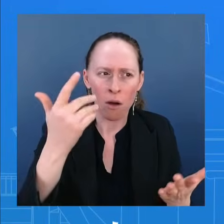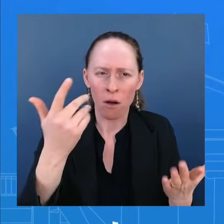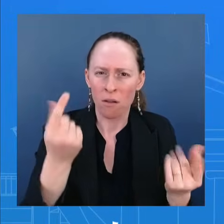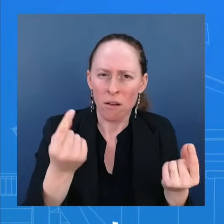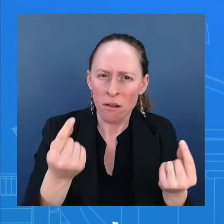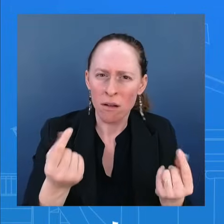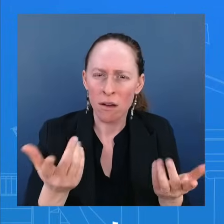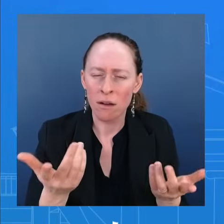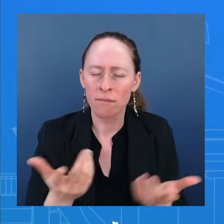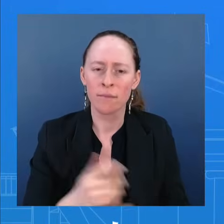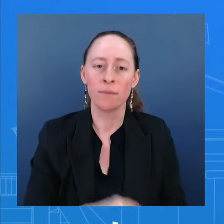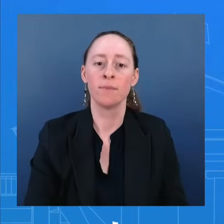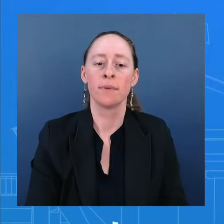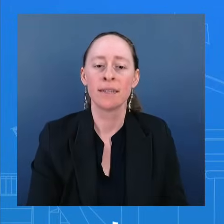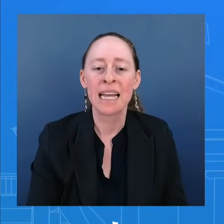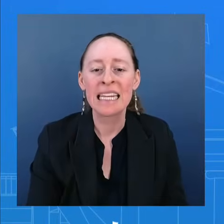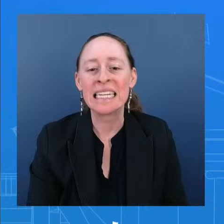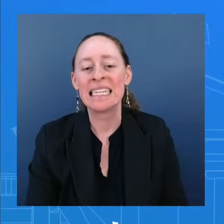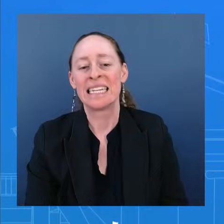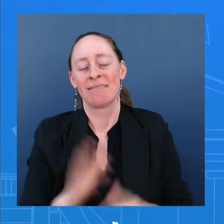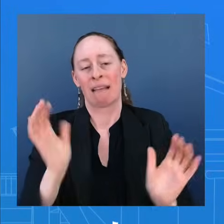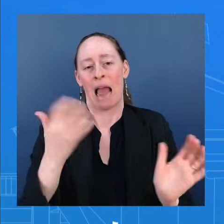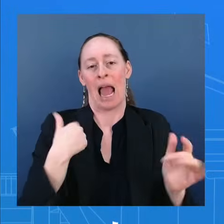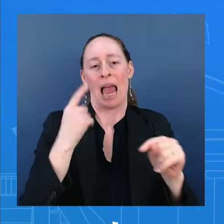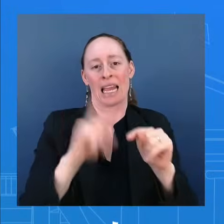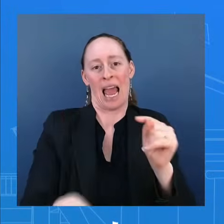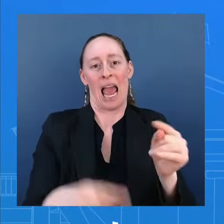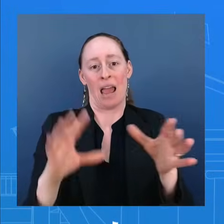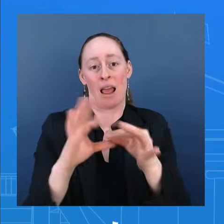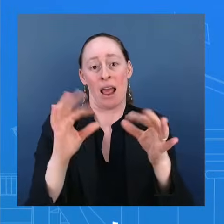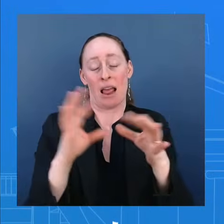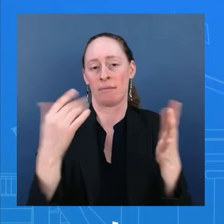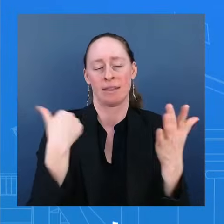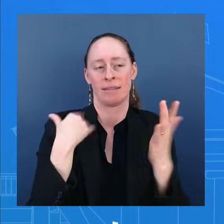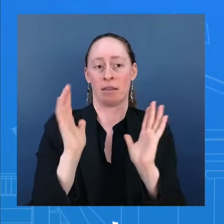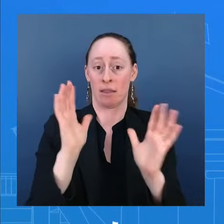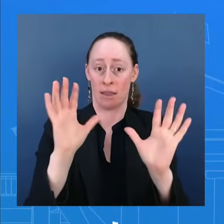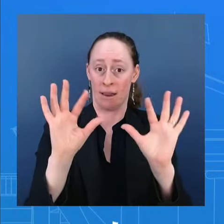I can't e- -- can't even imagine what they're going through. I don't want to imagine what they're going through.